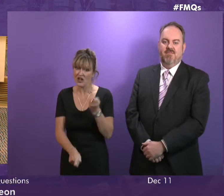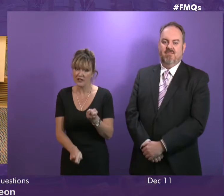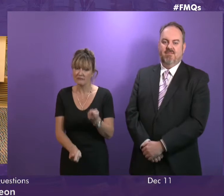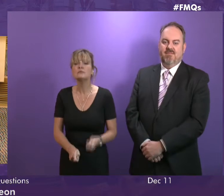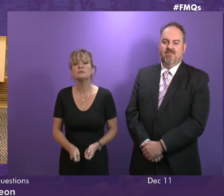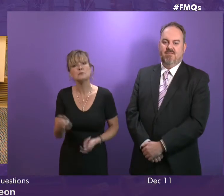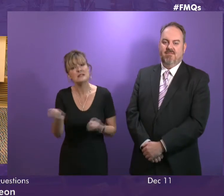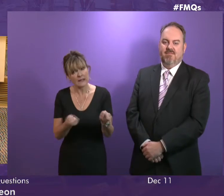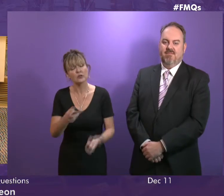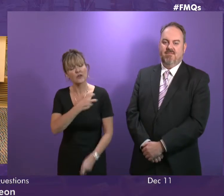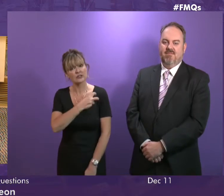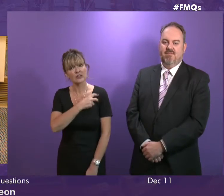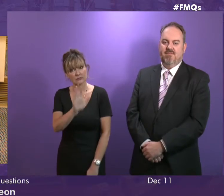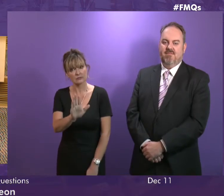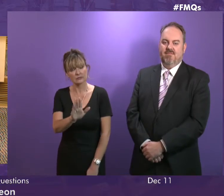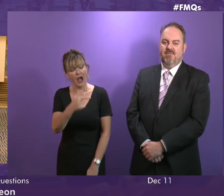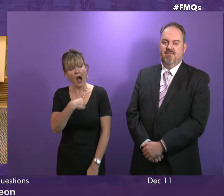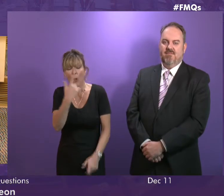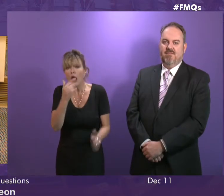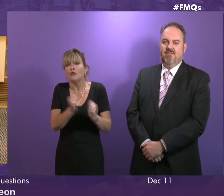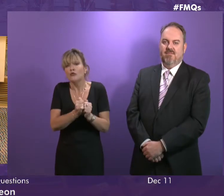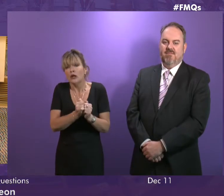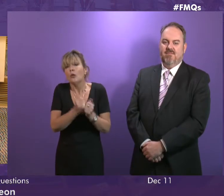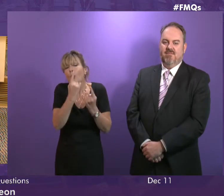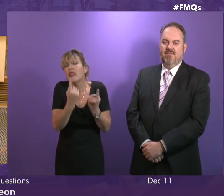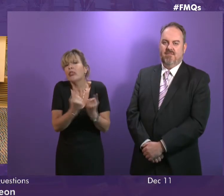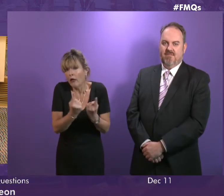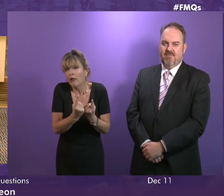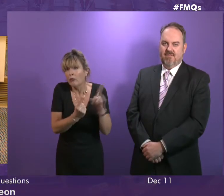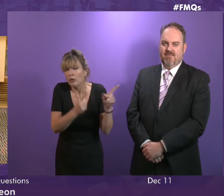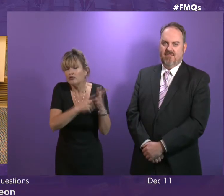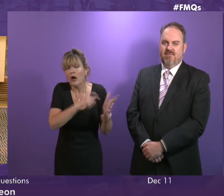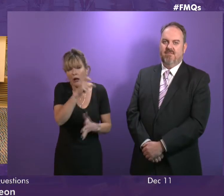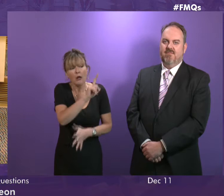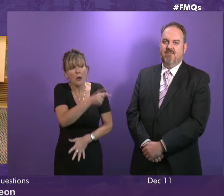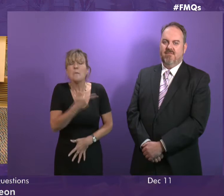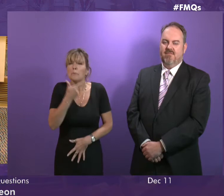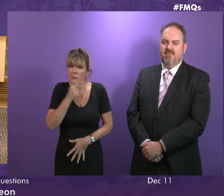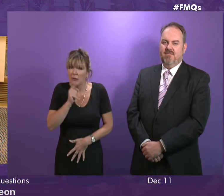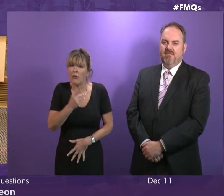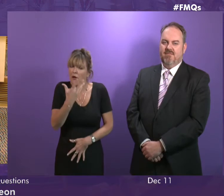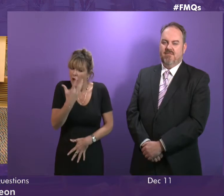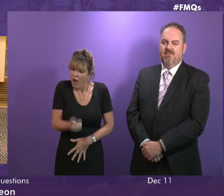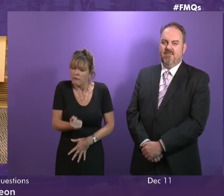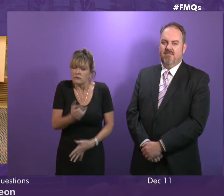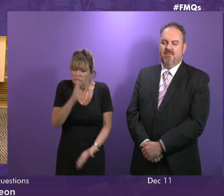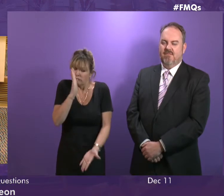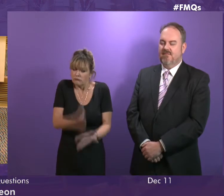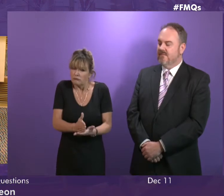I agree with Jackson Carlaw that people face a stark choice tomorrow. The election is the